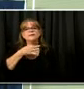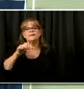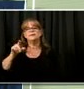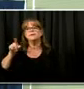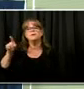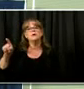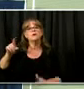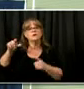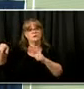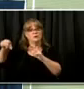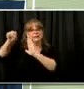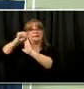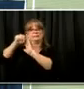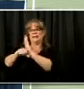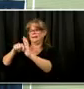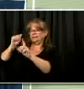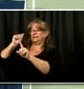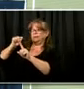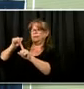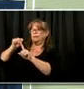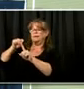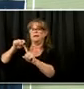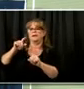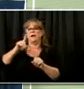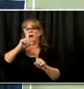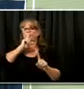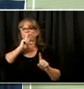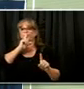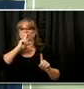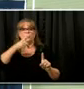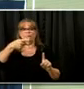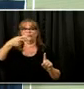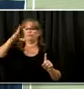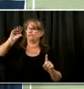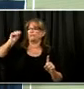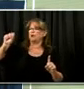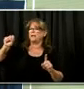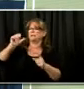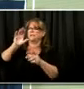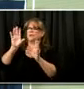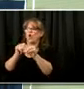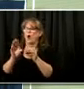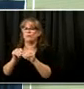press conference to reach parents and find out who these students are who are not enrolled.